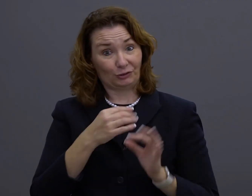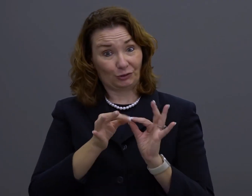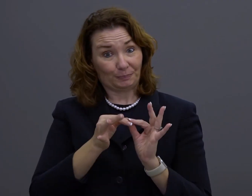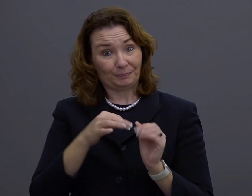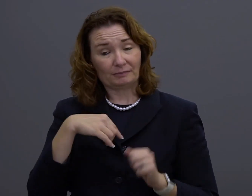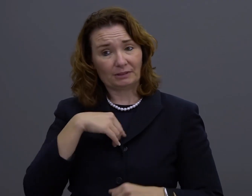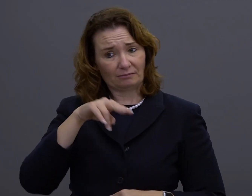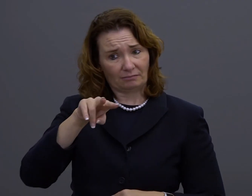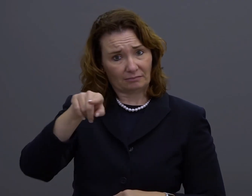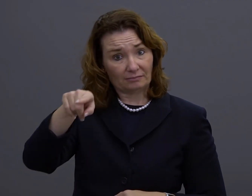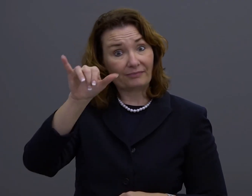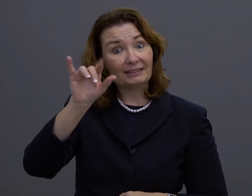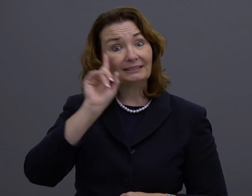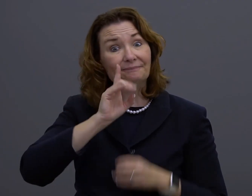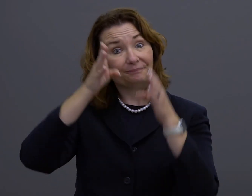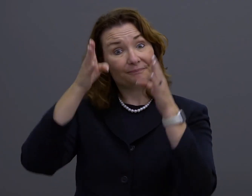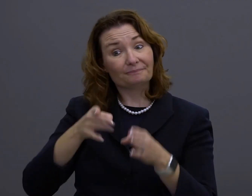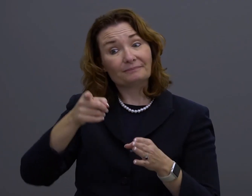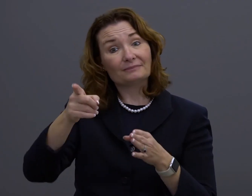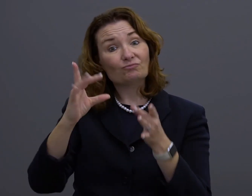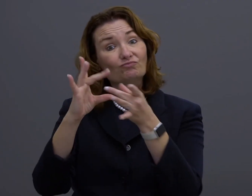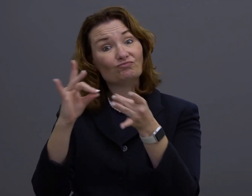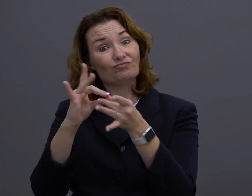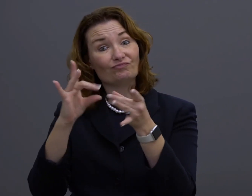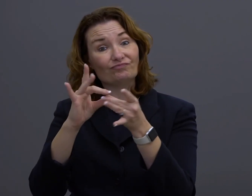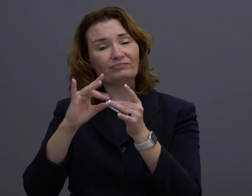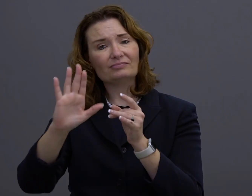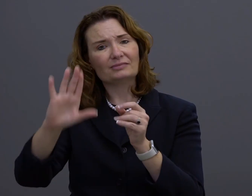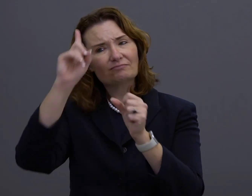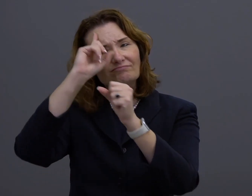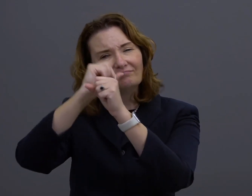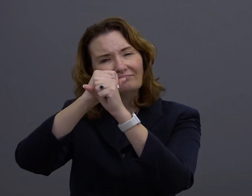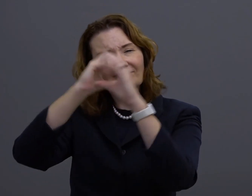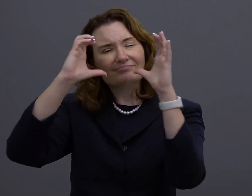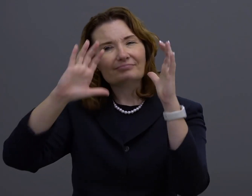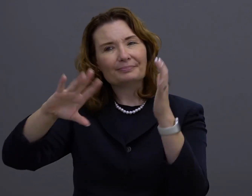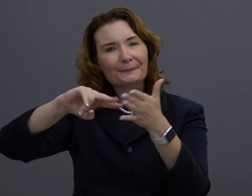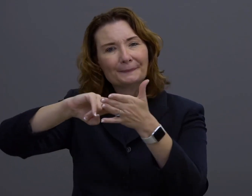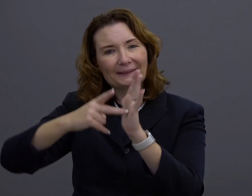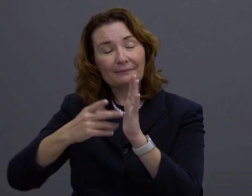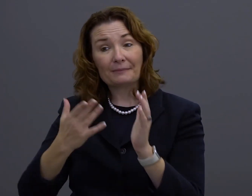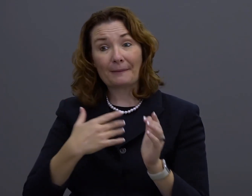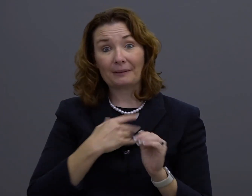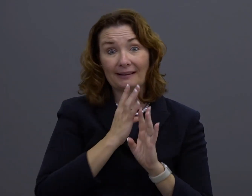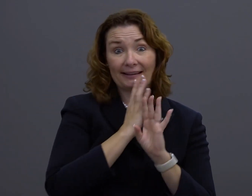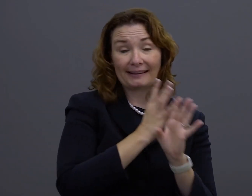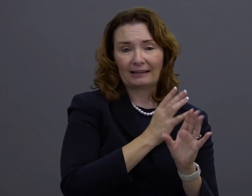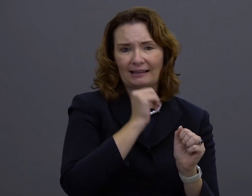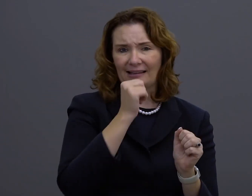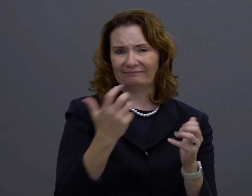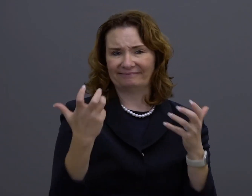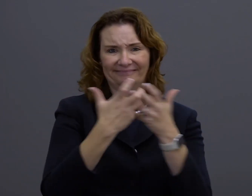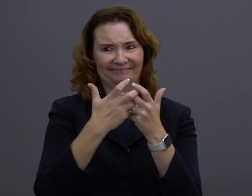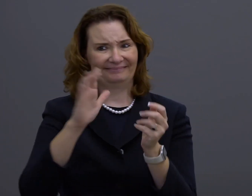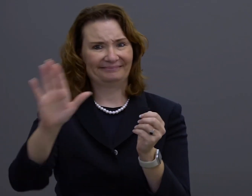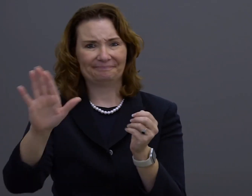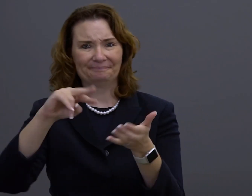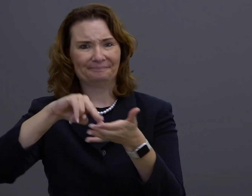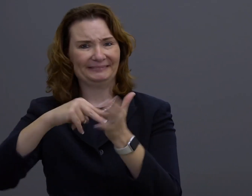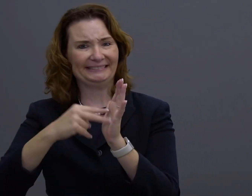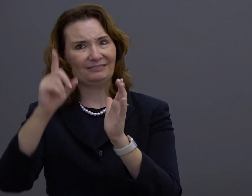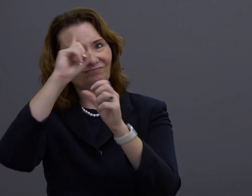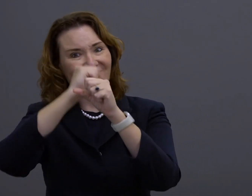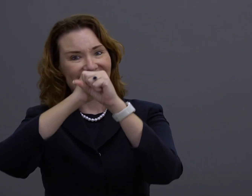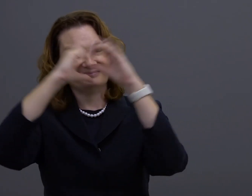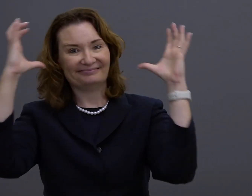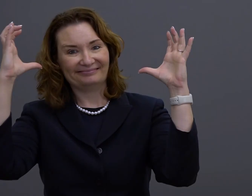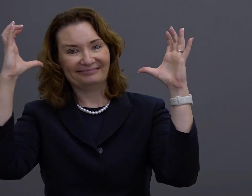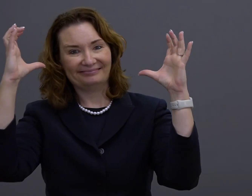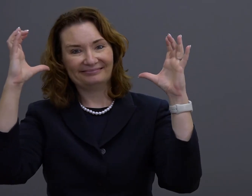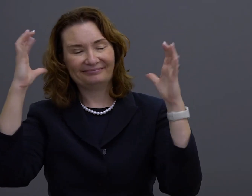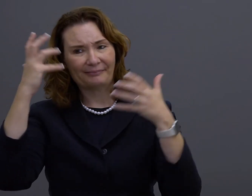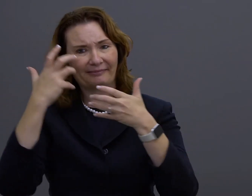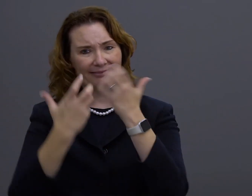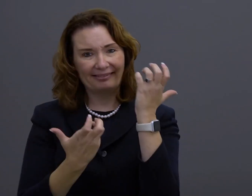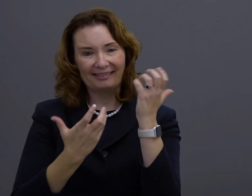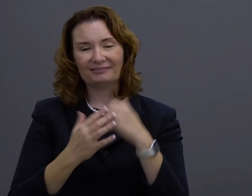where it is important that the work of the interpreter aligns accurately with the intended message of the Deaf person.